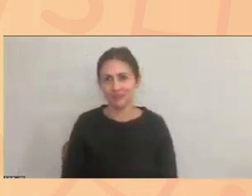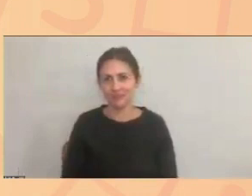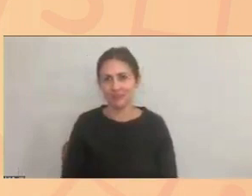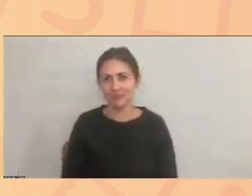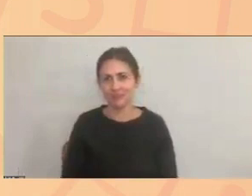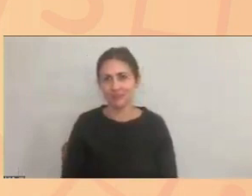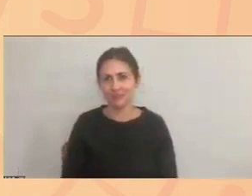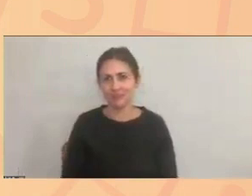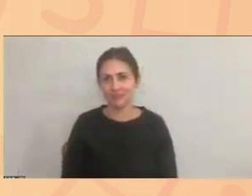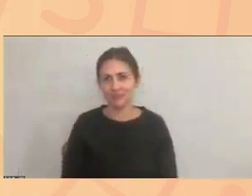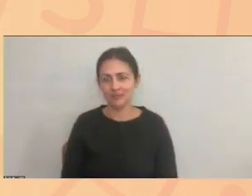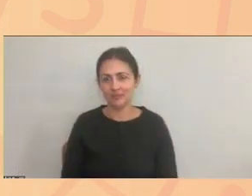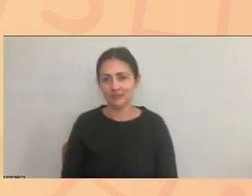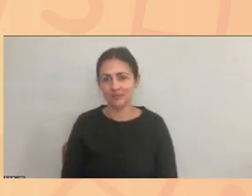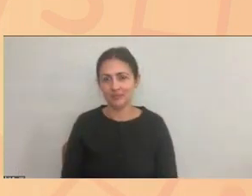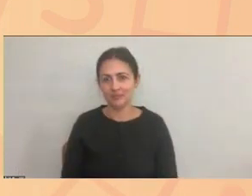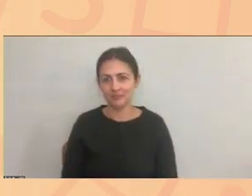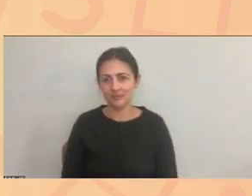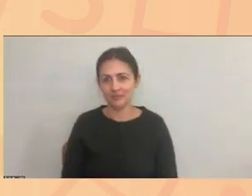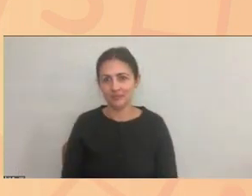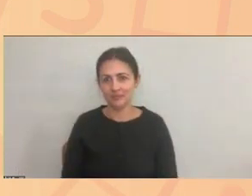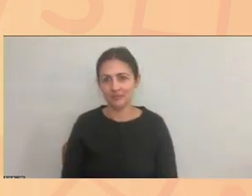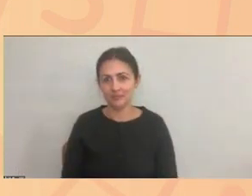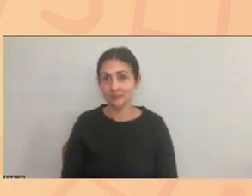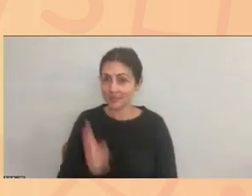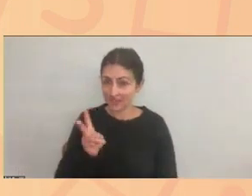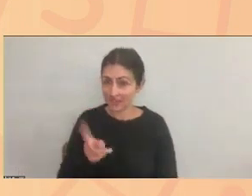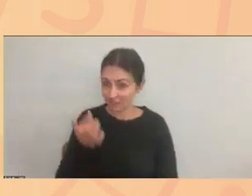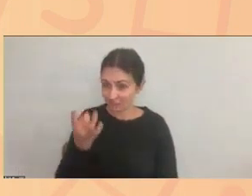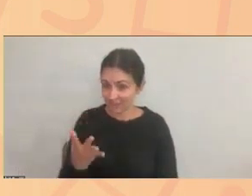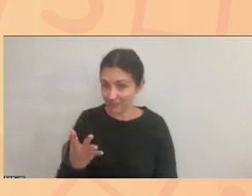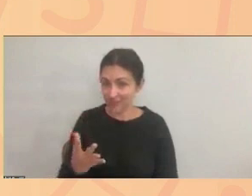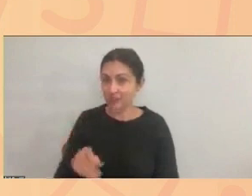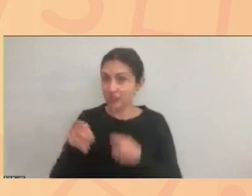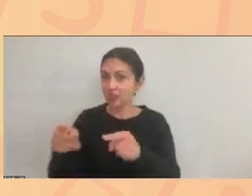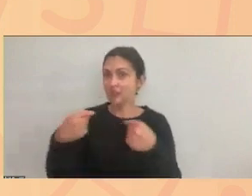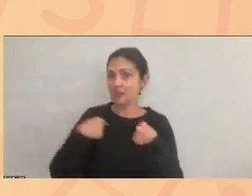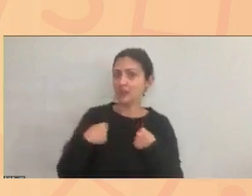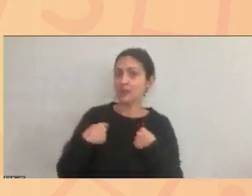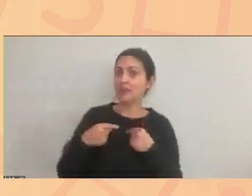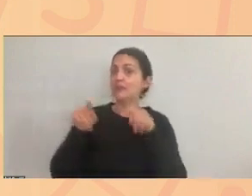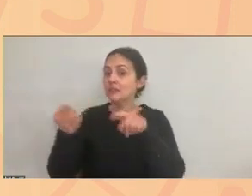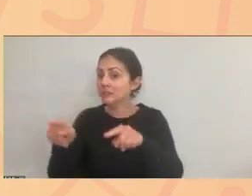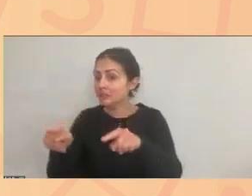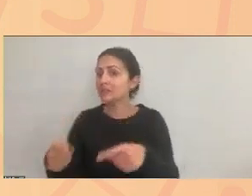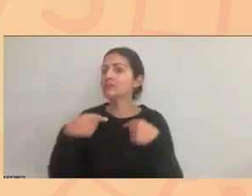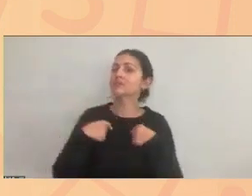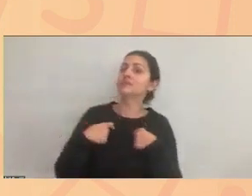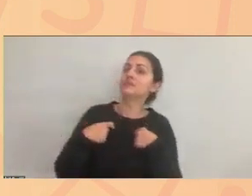OK, from the top. One, two, three. (SINGS FOREIGN LANGUAGE)